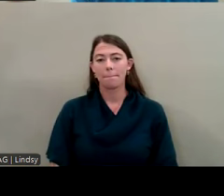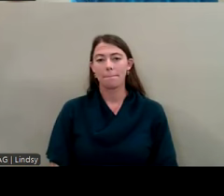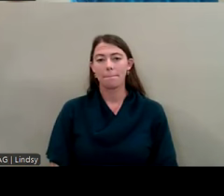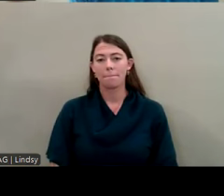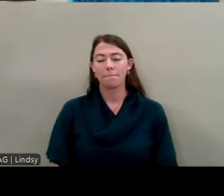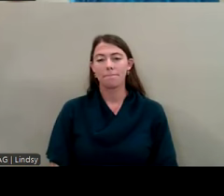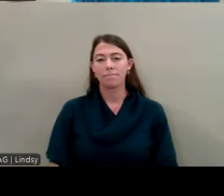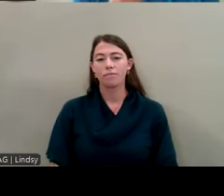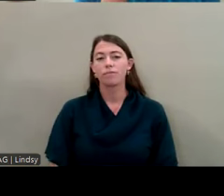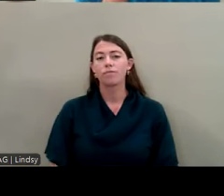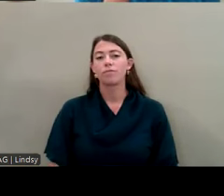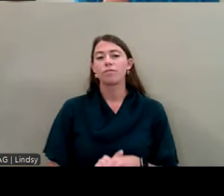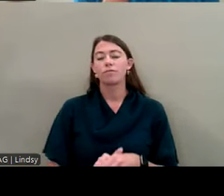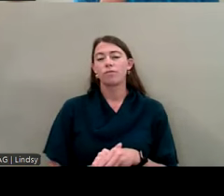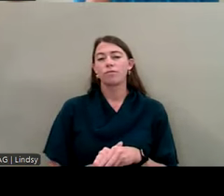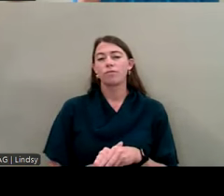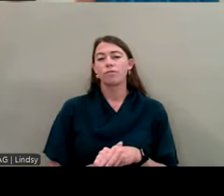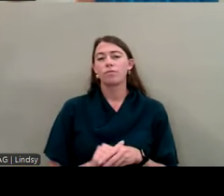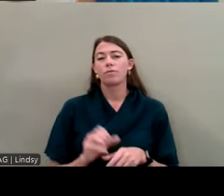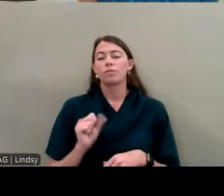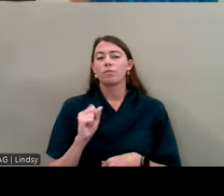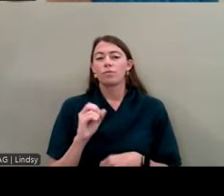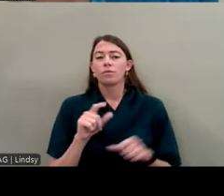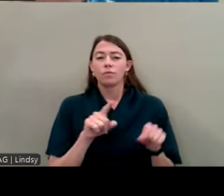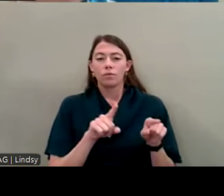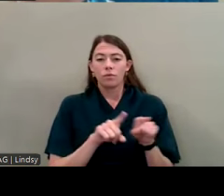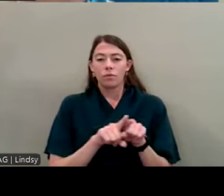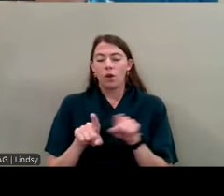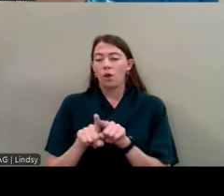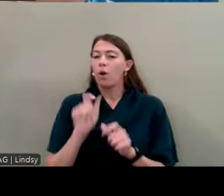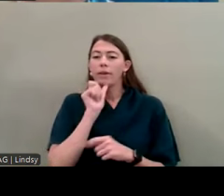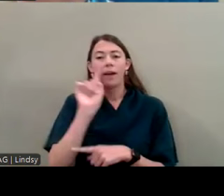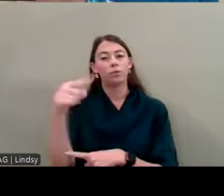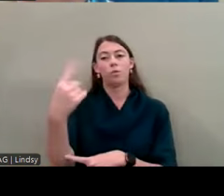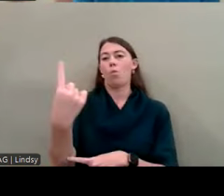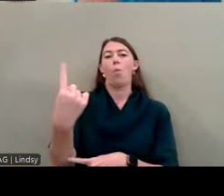reading between the lines of the previous slides is also just not one person decision.